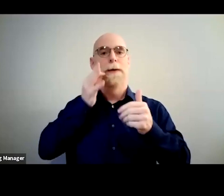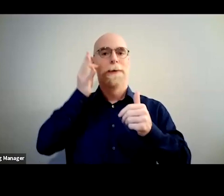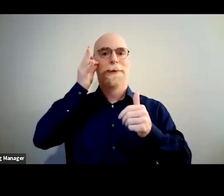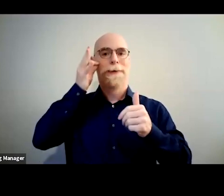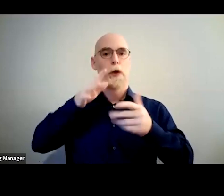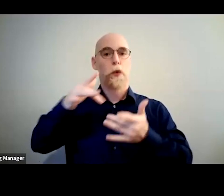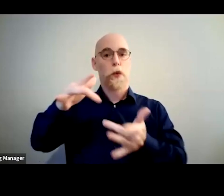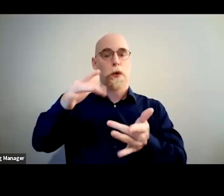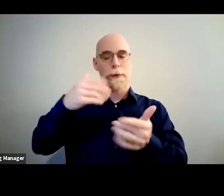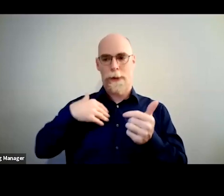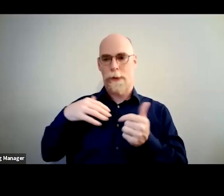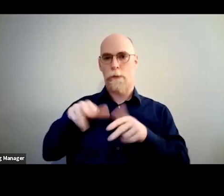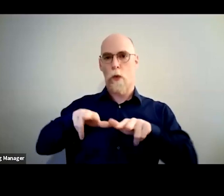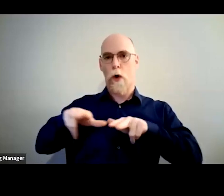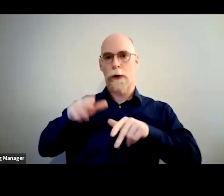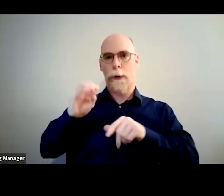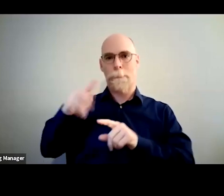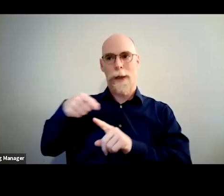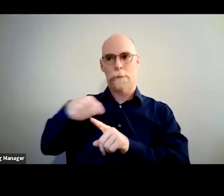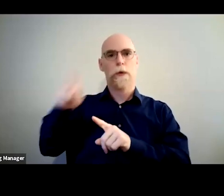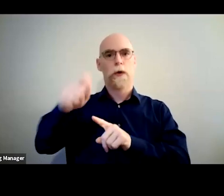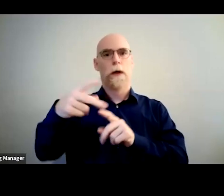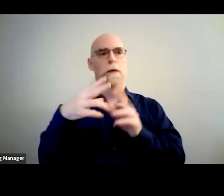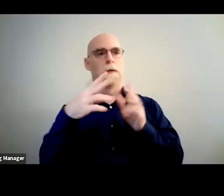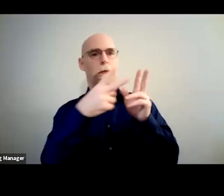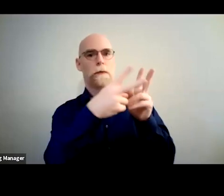Baltimore app for free. Excuse me. (00:01:46):